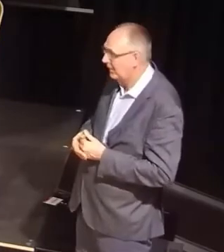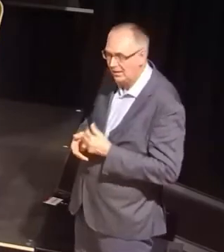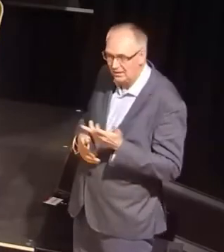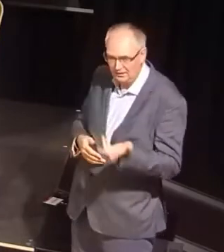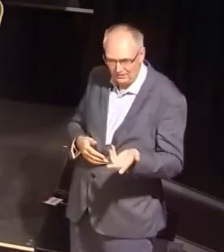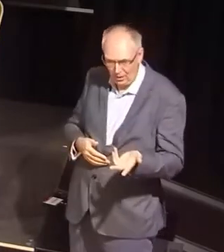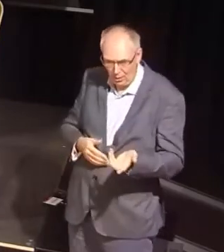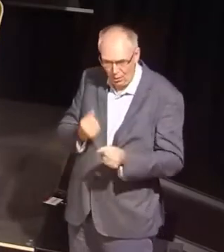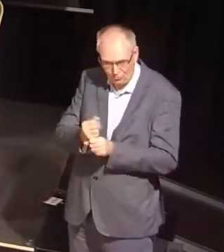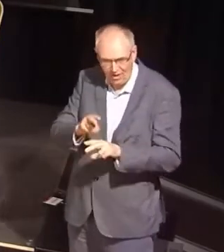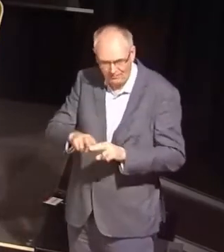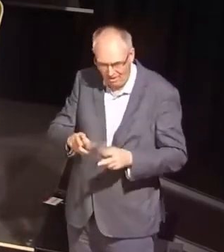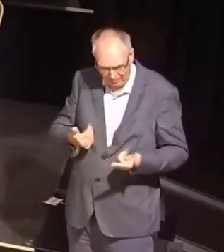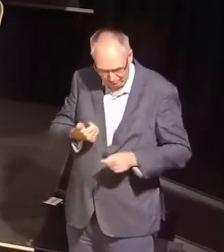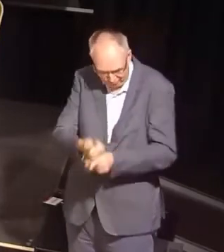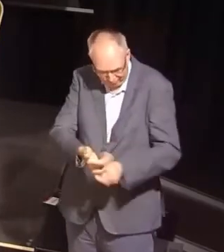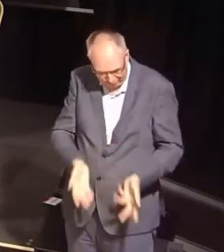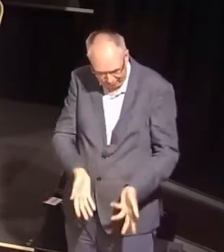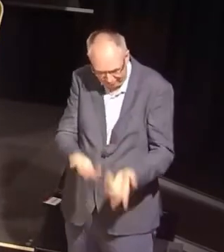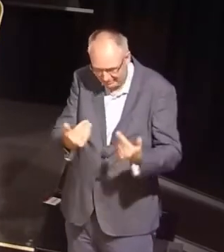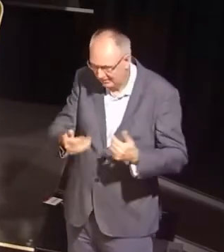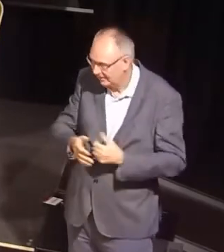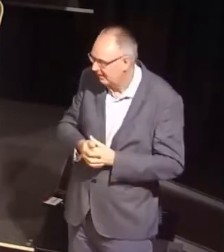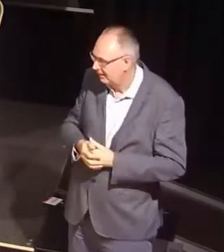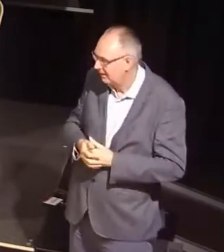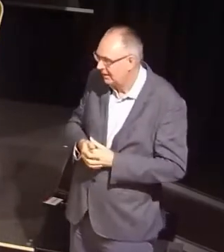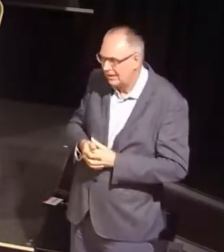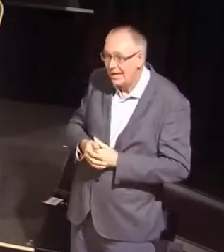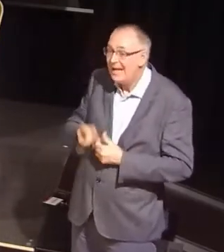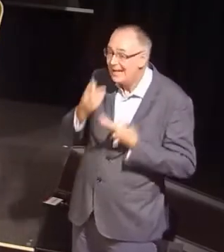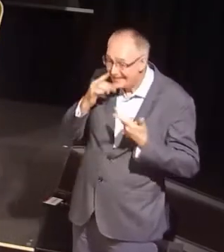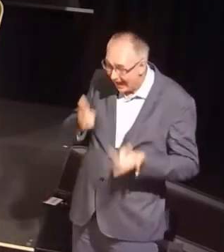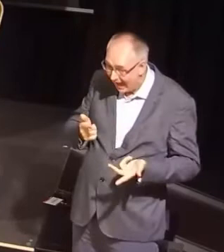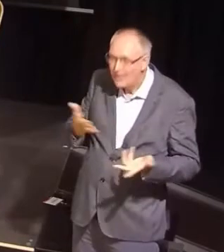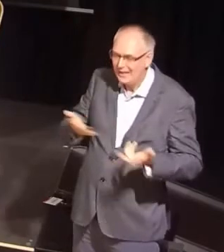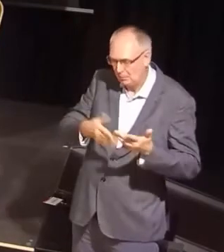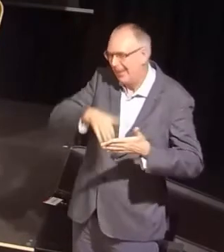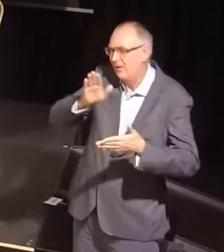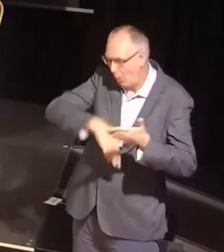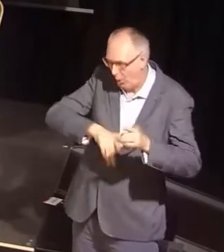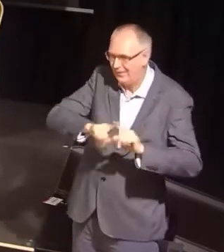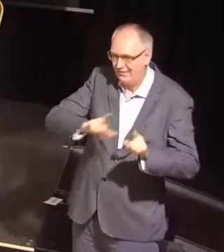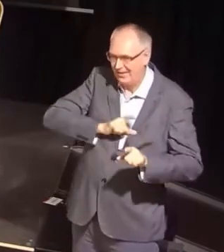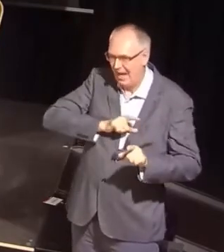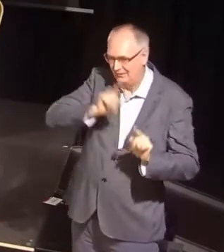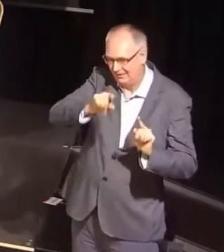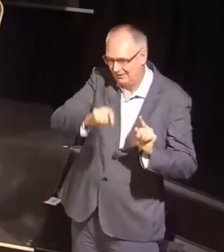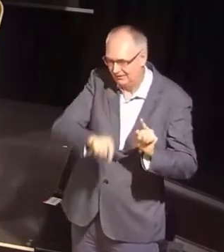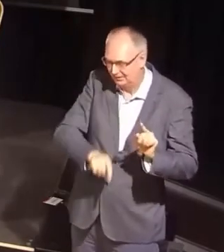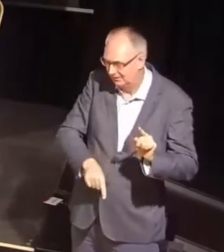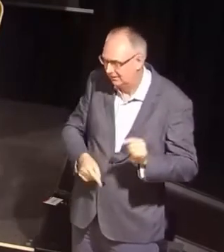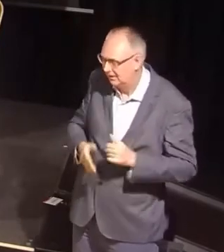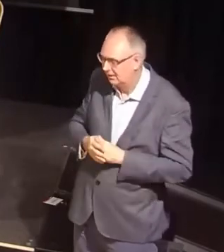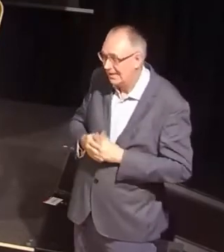and brought it on. I think he's now played pretty much every character on there. And in fact, when they come into the centre now